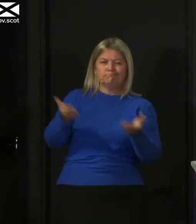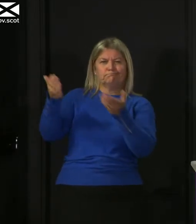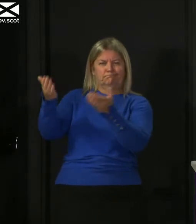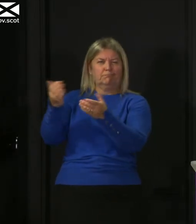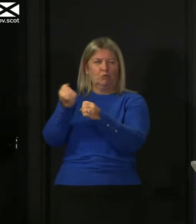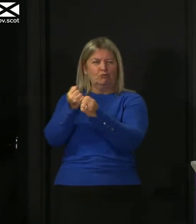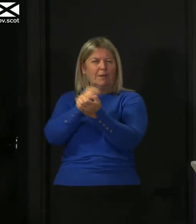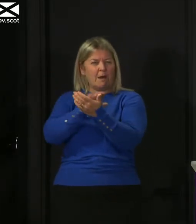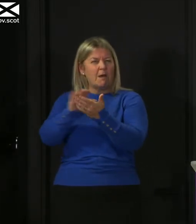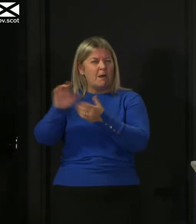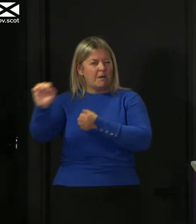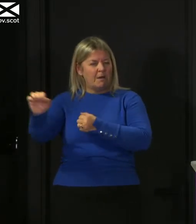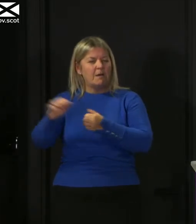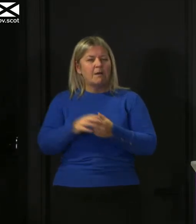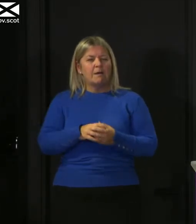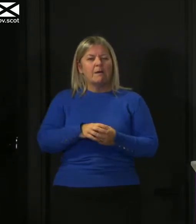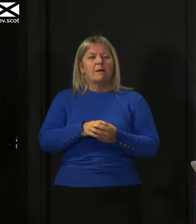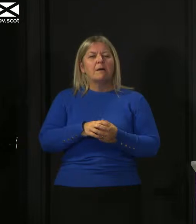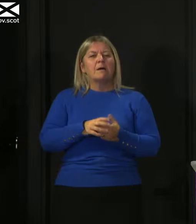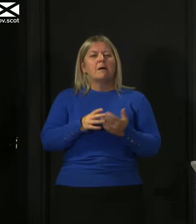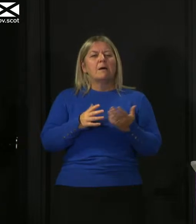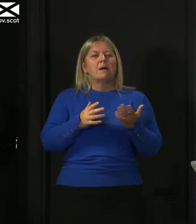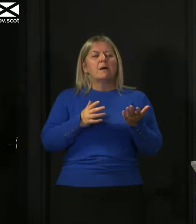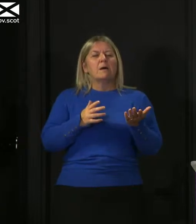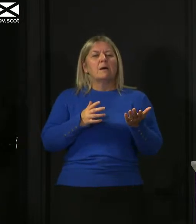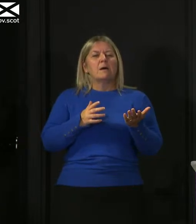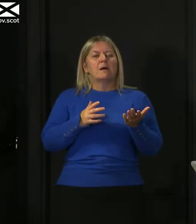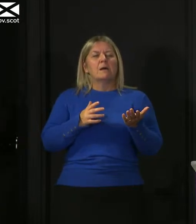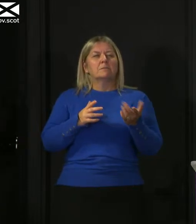spread of the virus, but just to cut to the chase of your question,